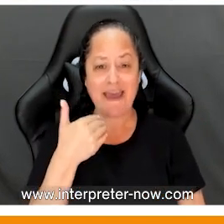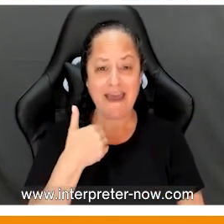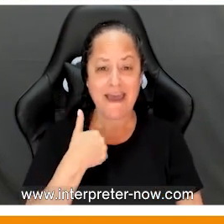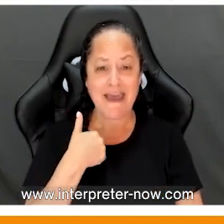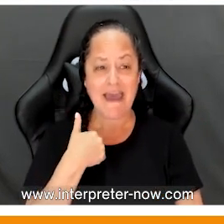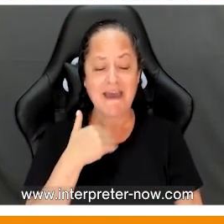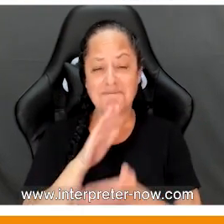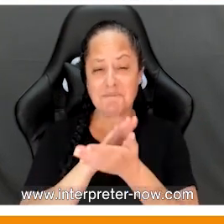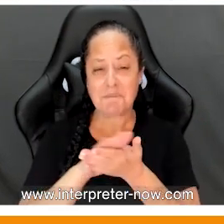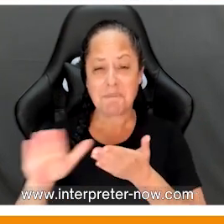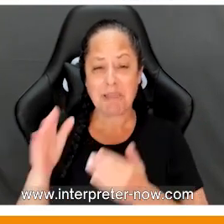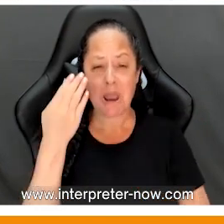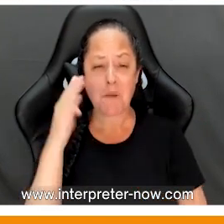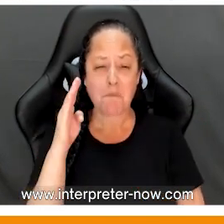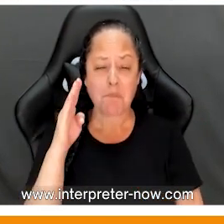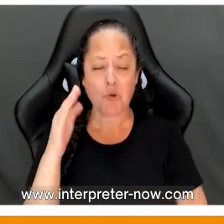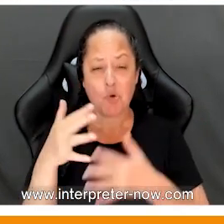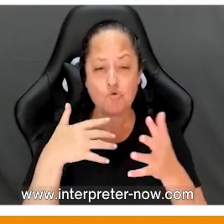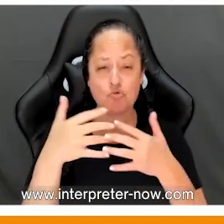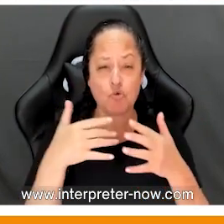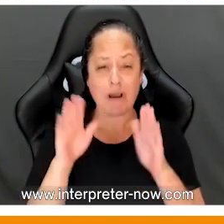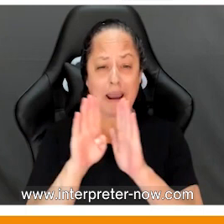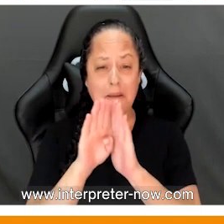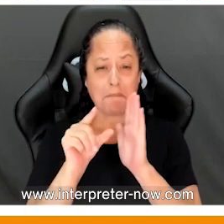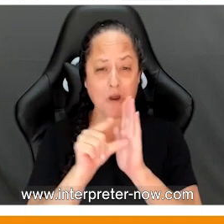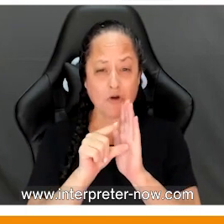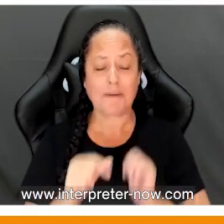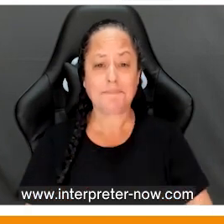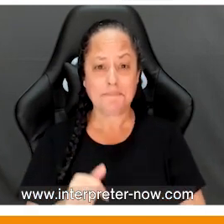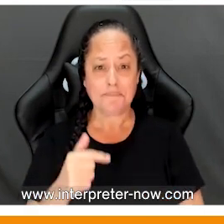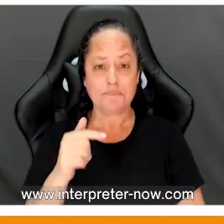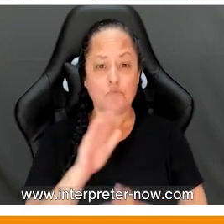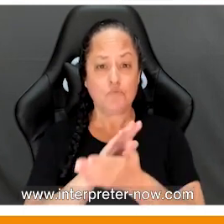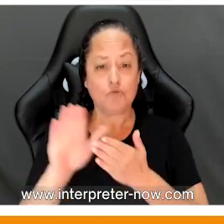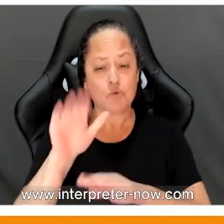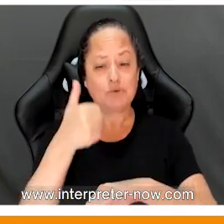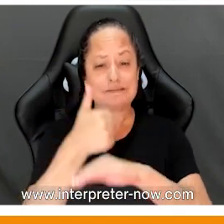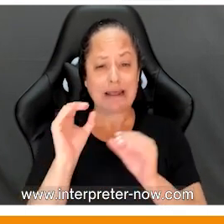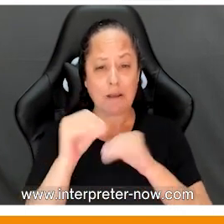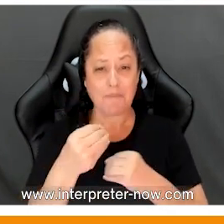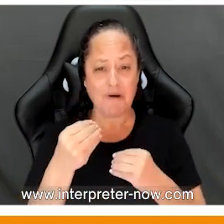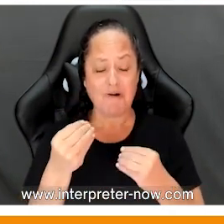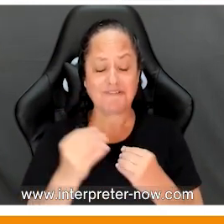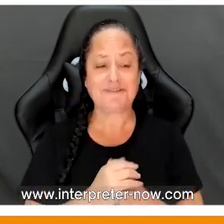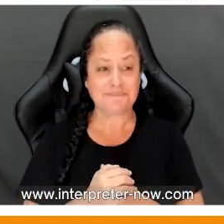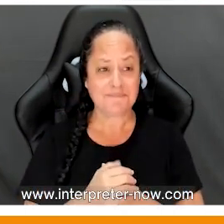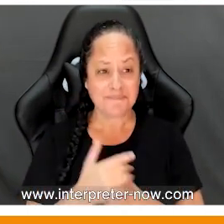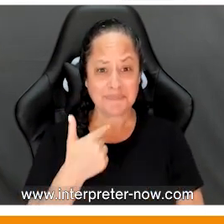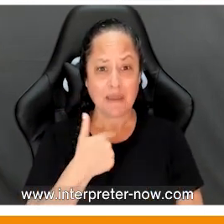I have a plan blueish-gray background. It’s a new setup in the office, but here we are.